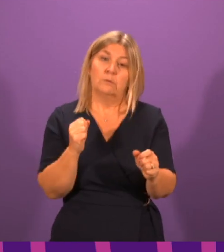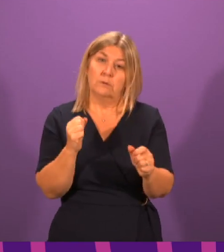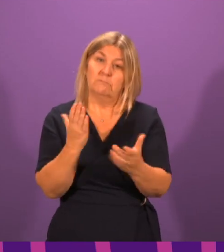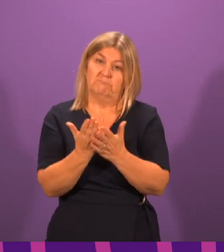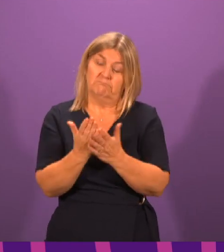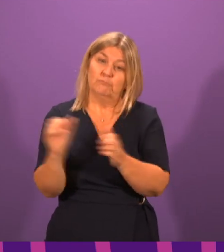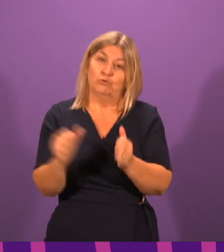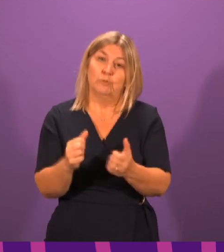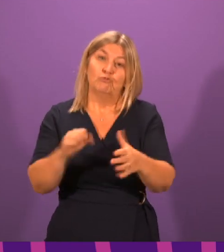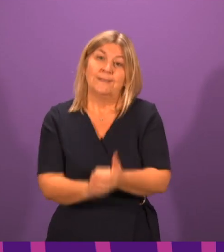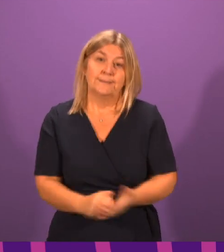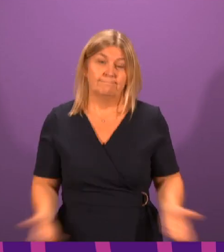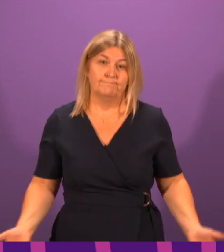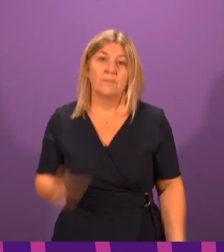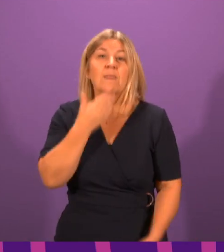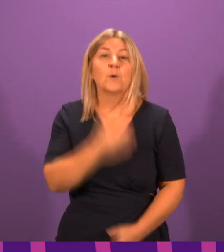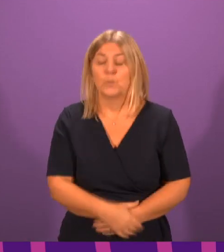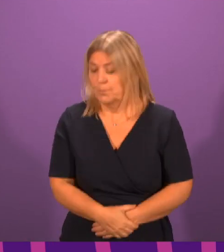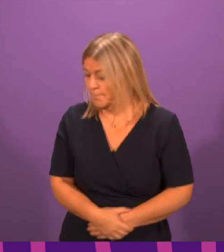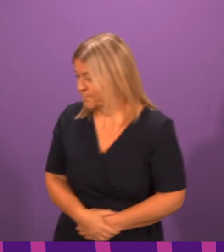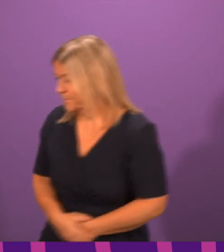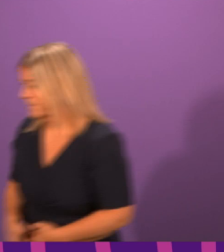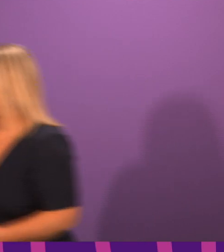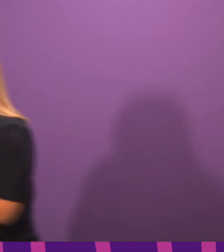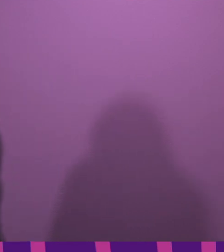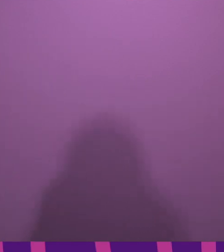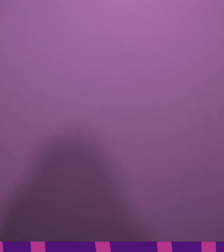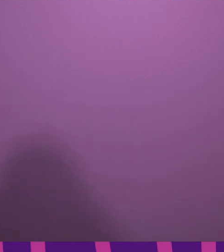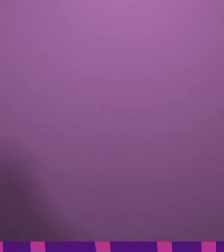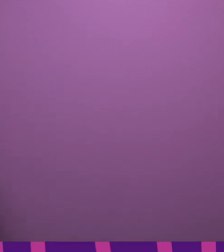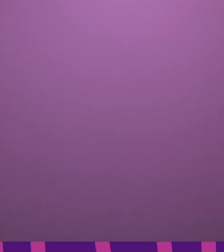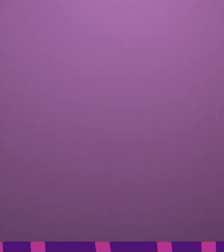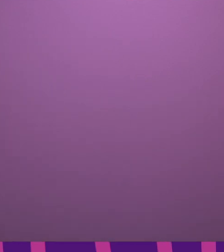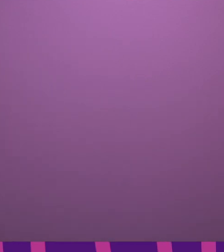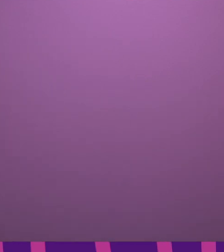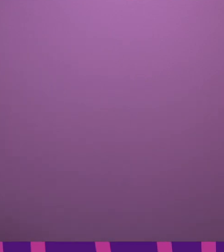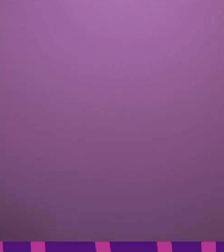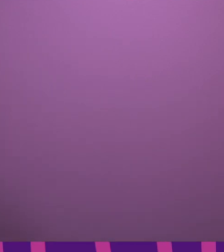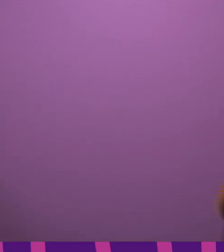The Presiding Officer: We will move to questions,